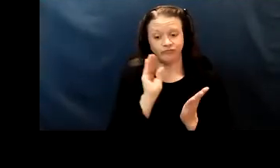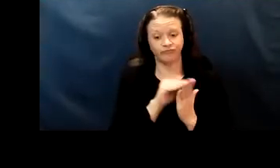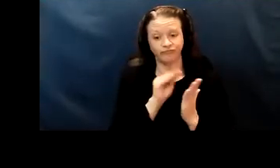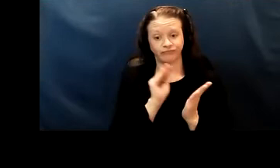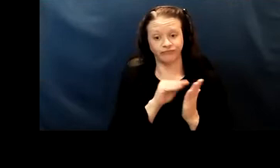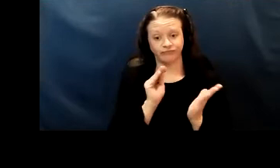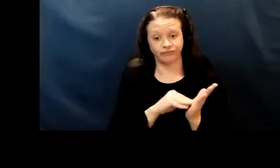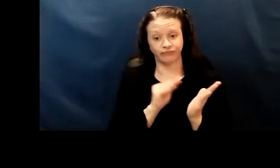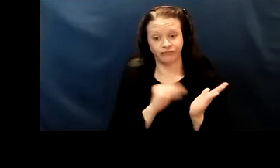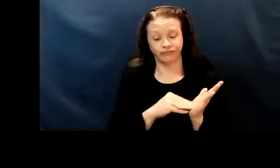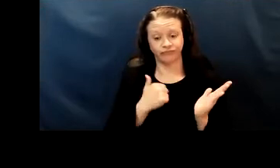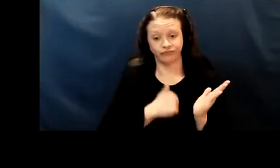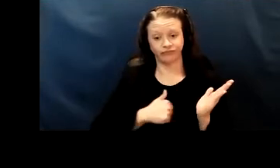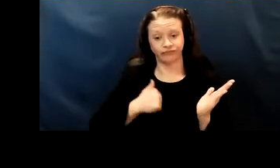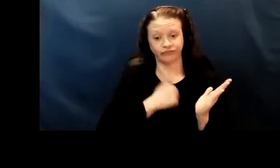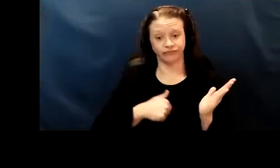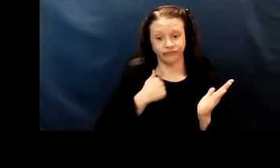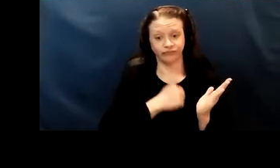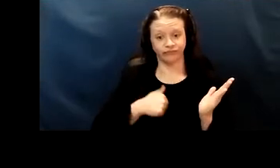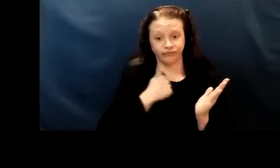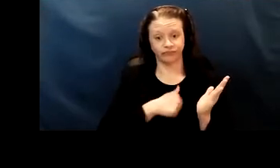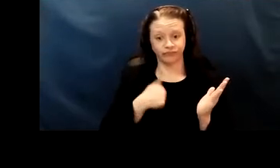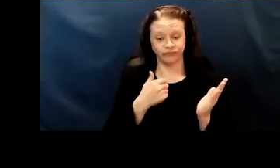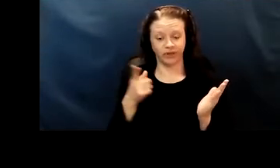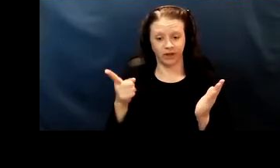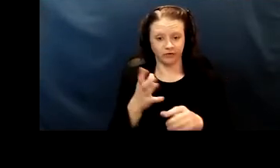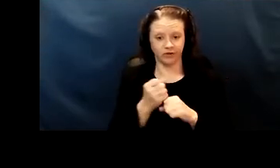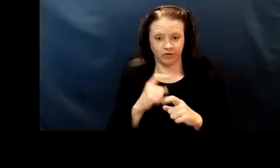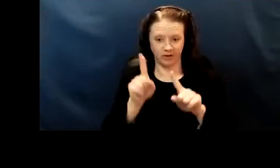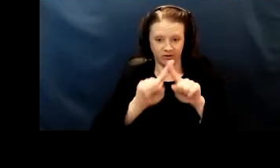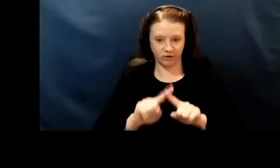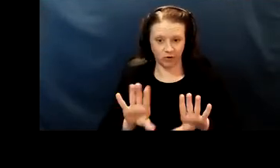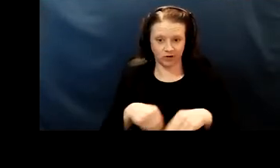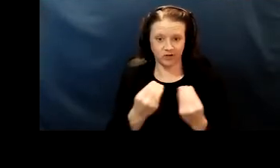every single apology he received from organizations saying, no,